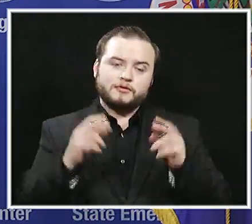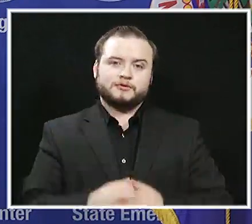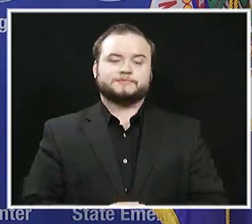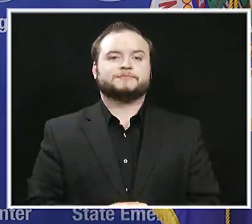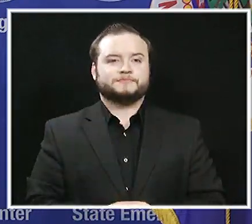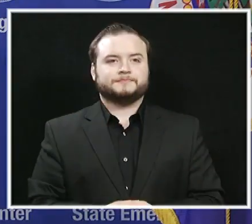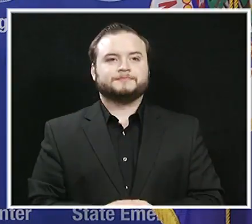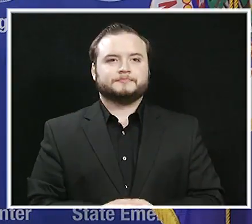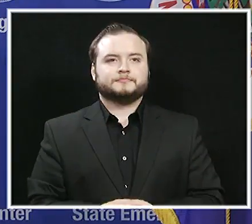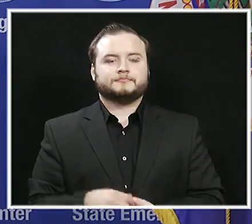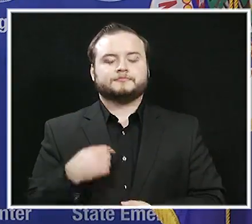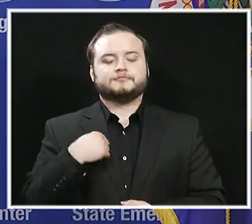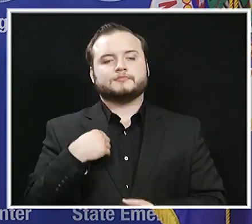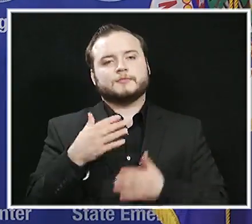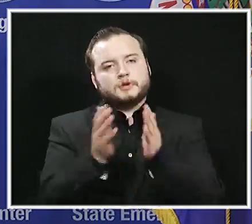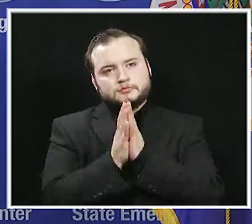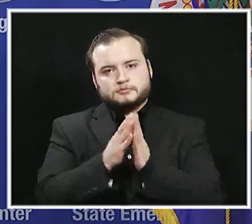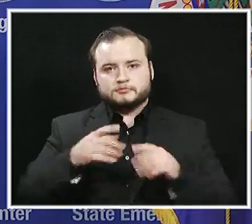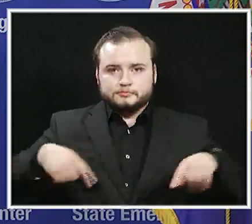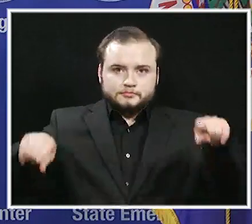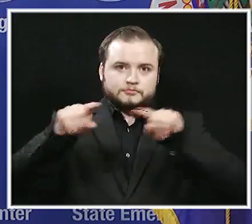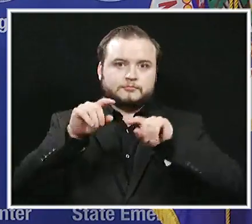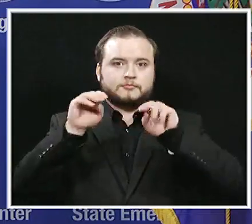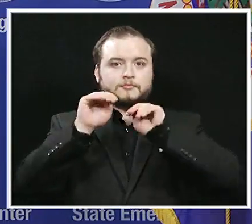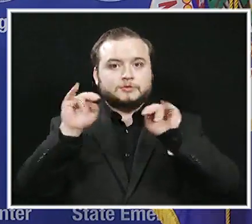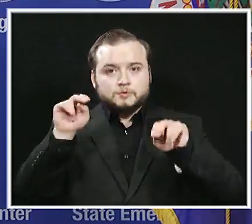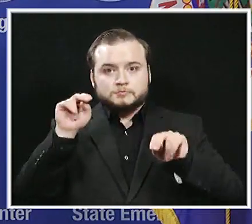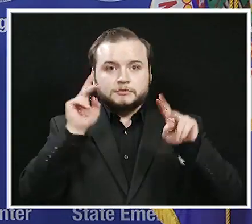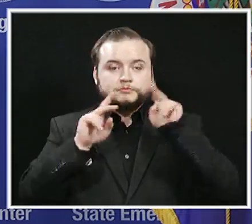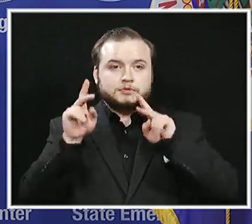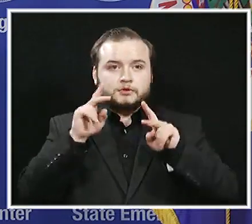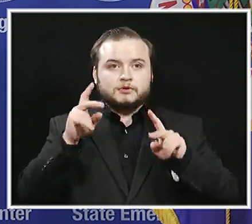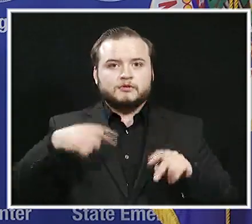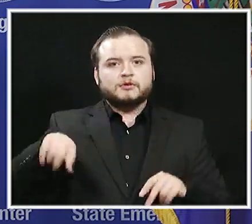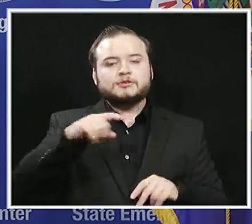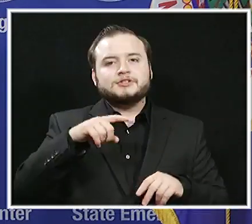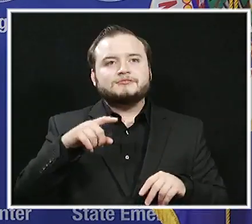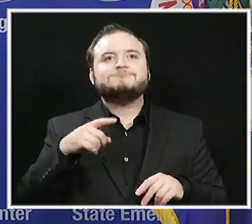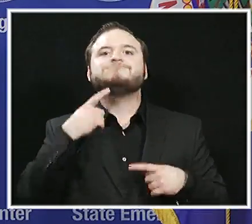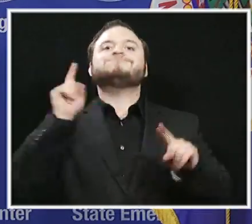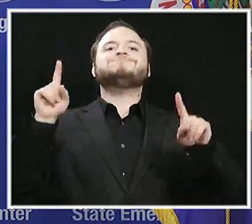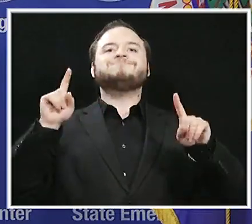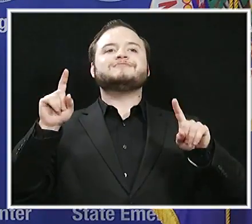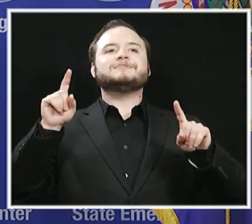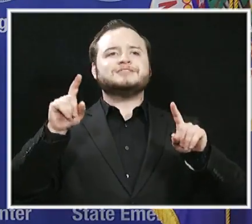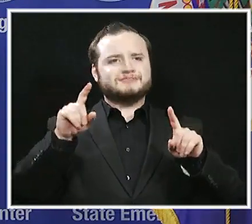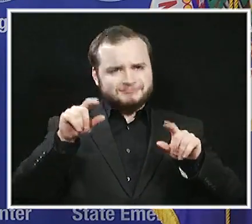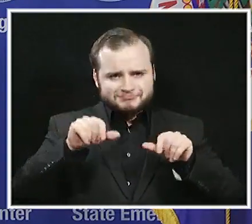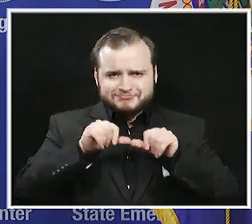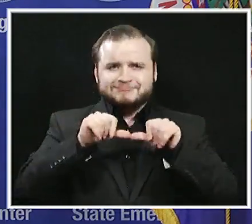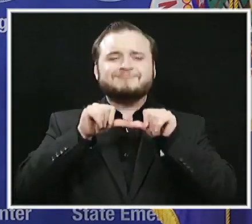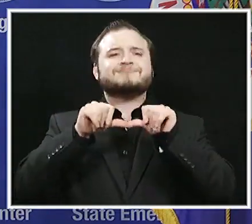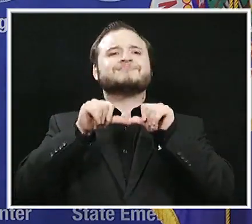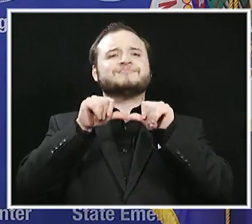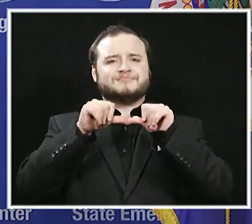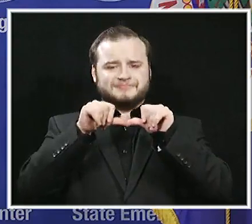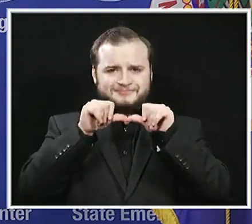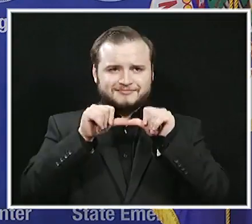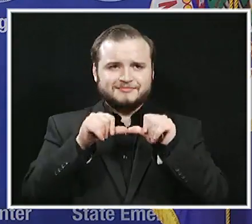of this of what this is going to look like and what can we adjust. I'm hopeful on that, I appreciate all this and I would just ask Minnesotans, what